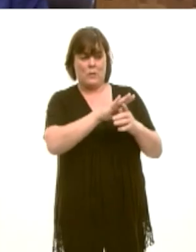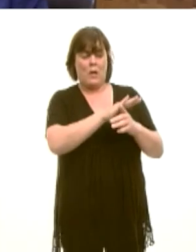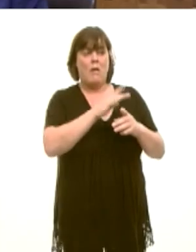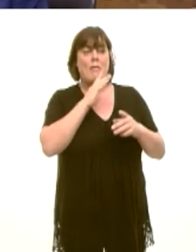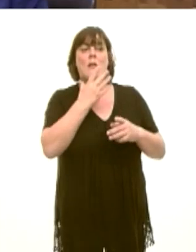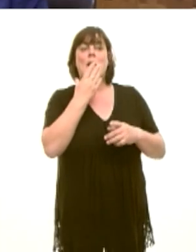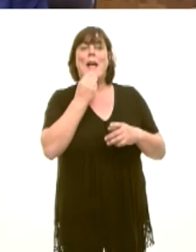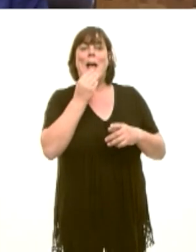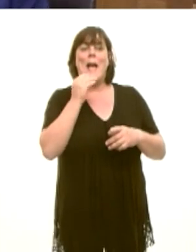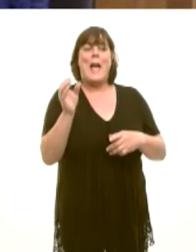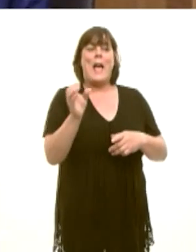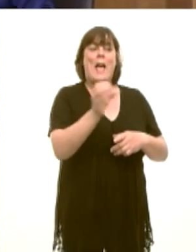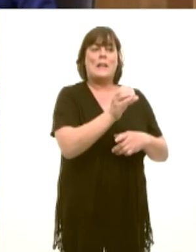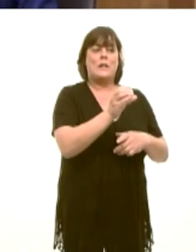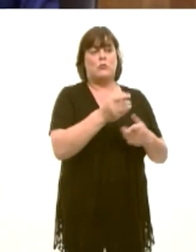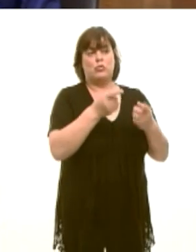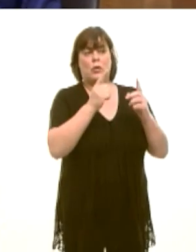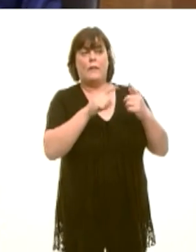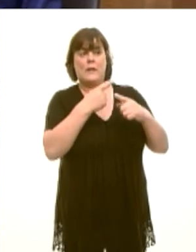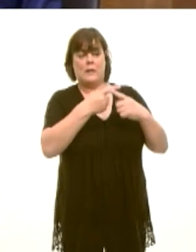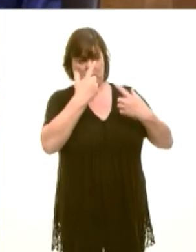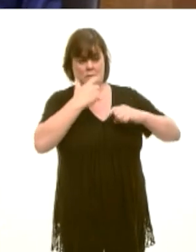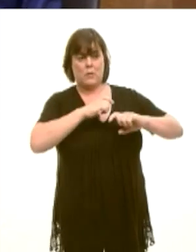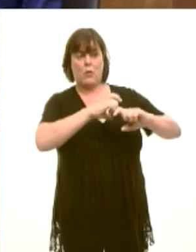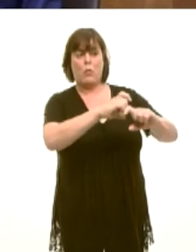remain in place for as long as it takes in order to make sure that confidence can be